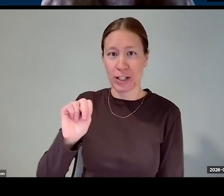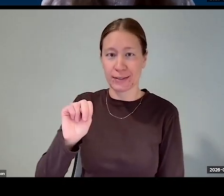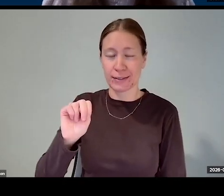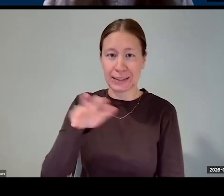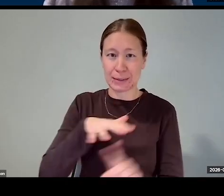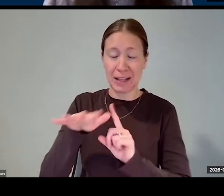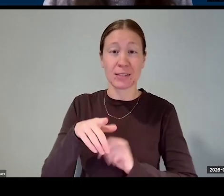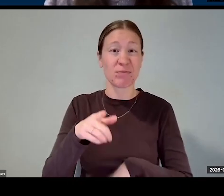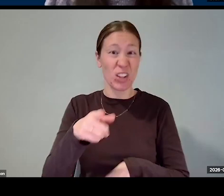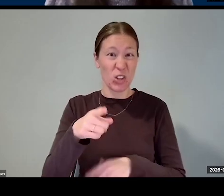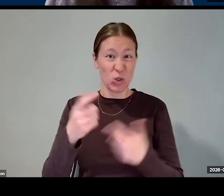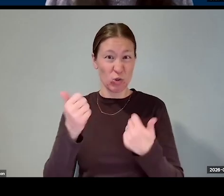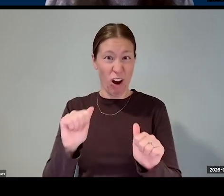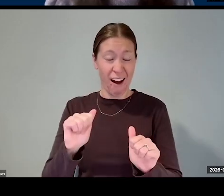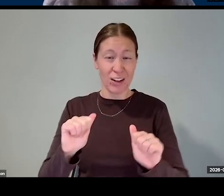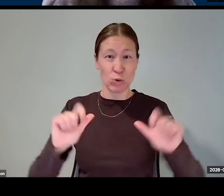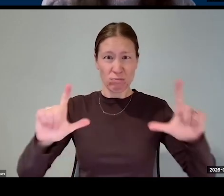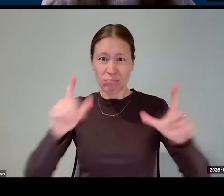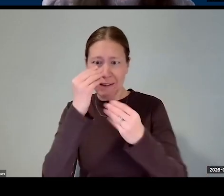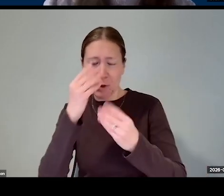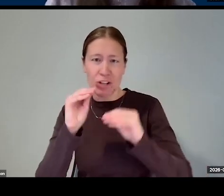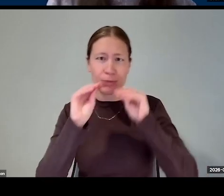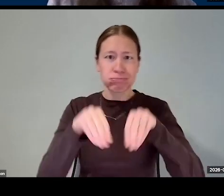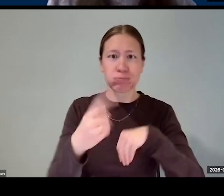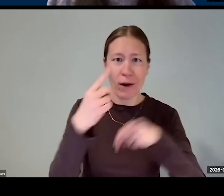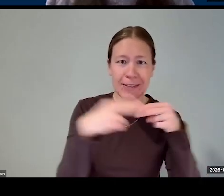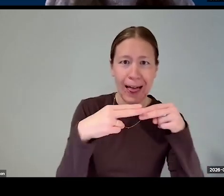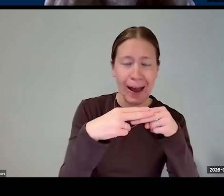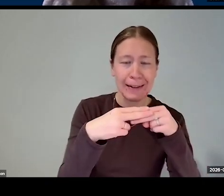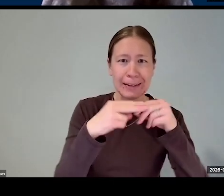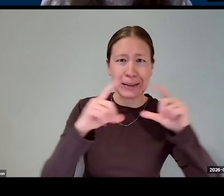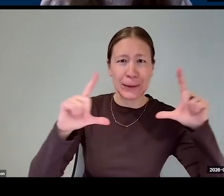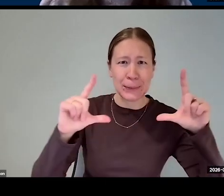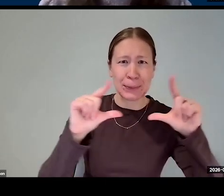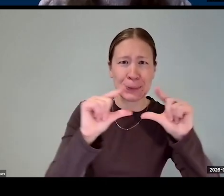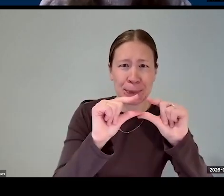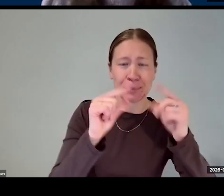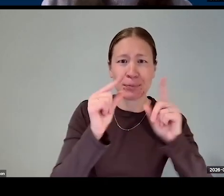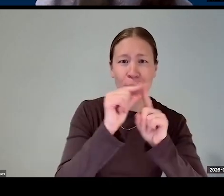don't shrink the text so that it fits. Just split your content across more than one slide.